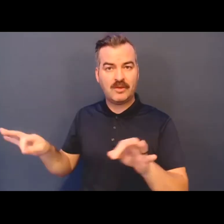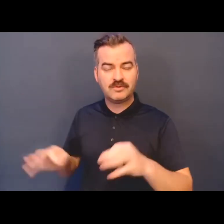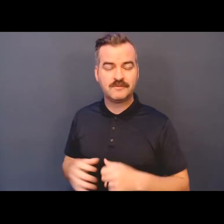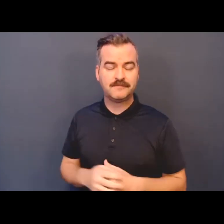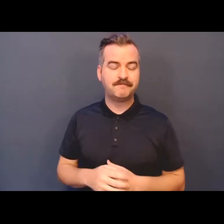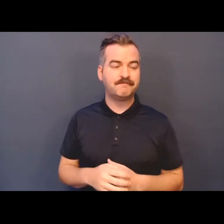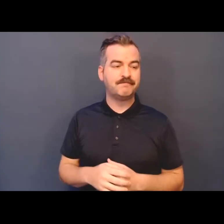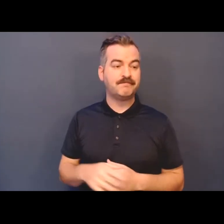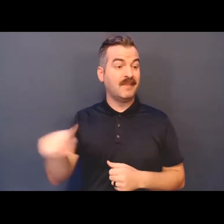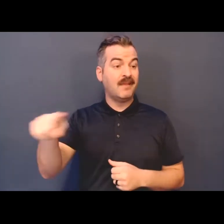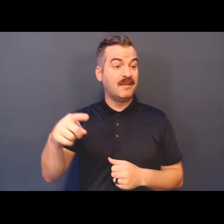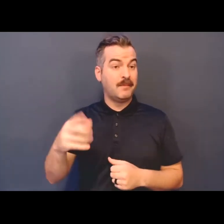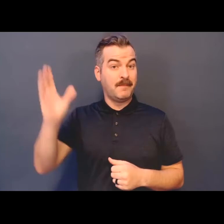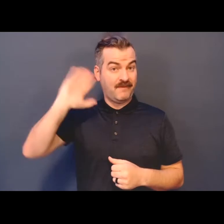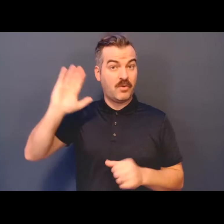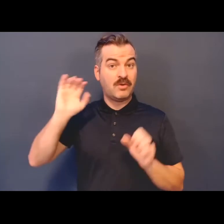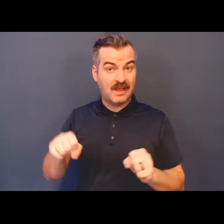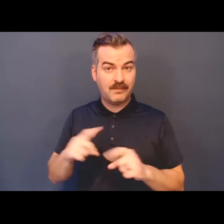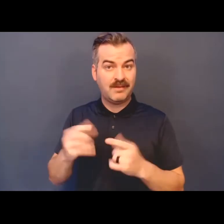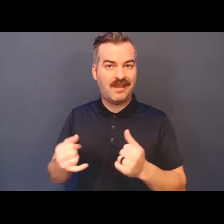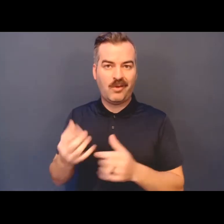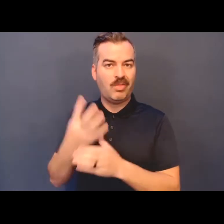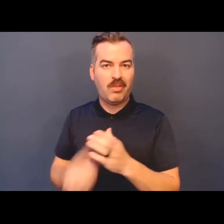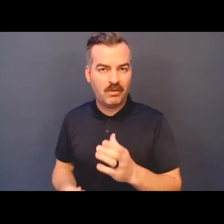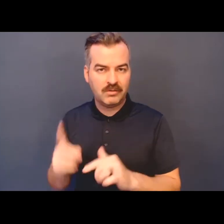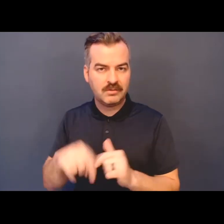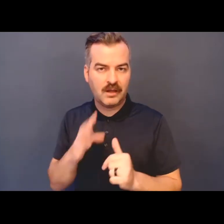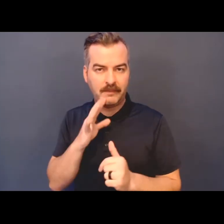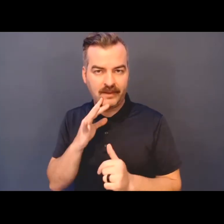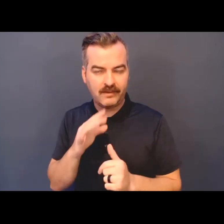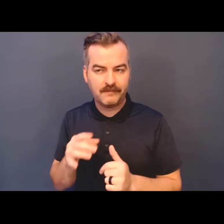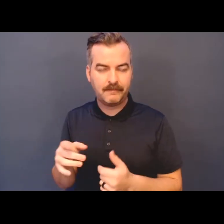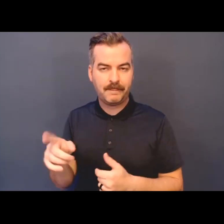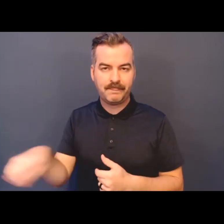certain capacities that allow them to communicate effectively. They were never autonomous independent